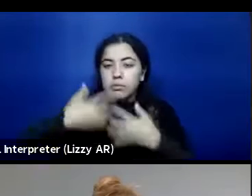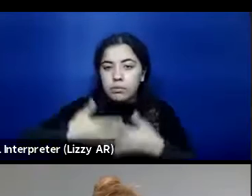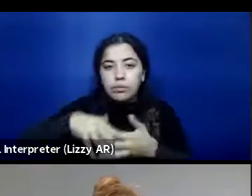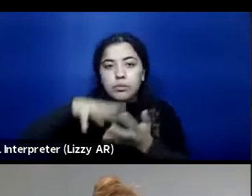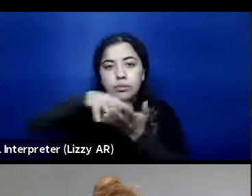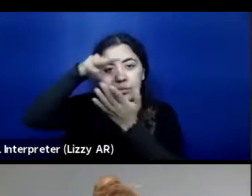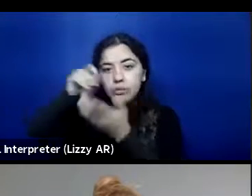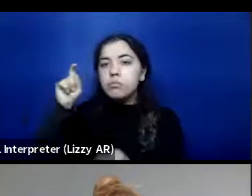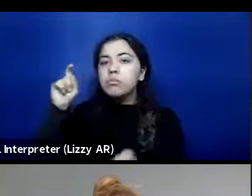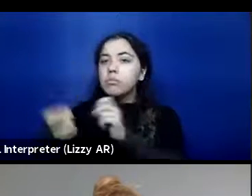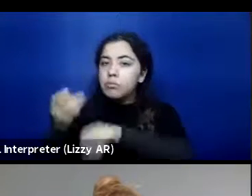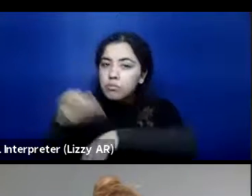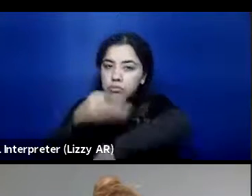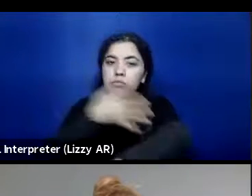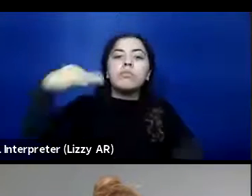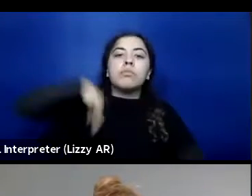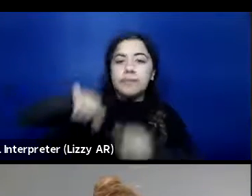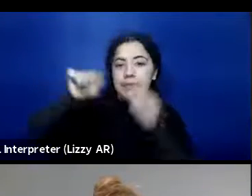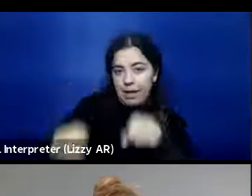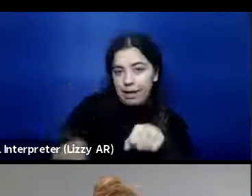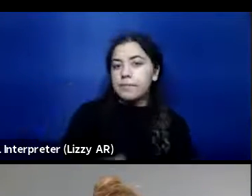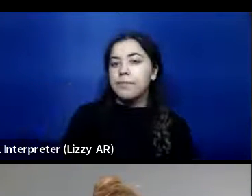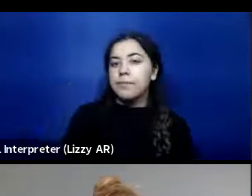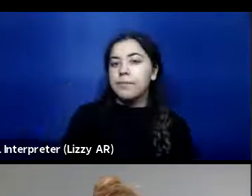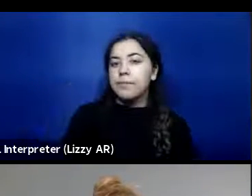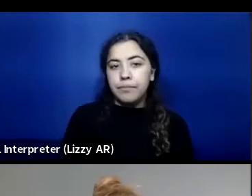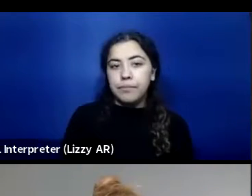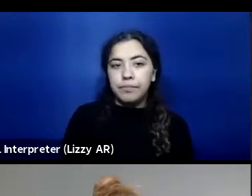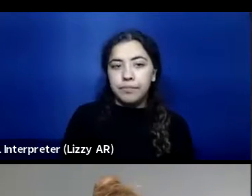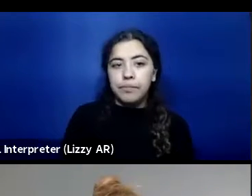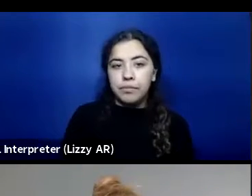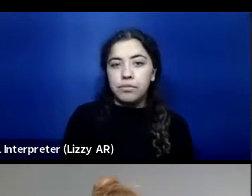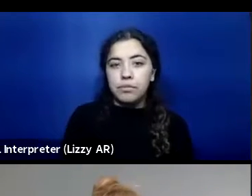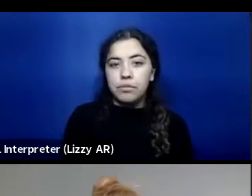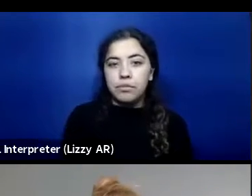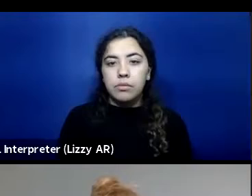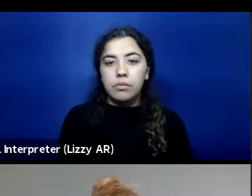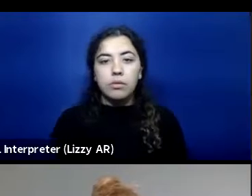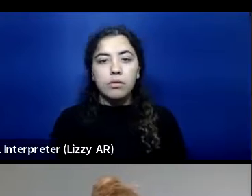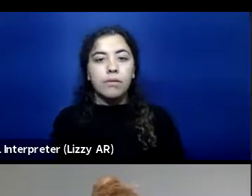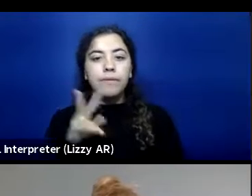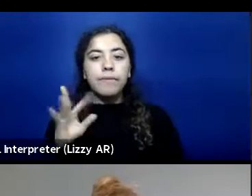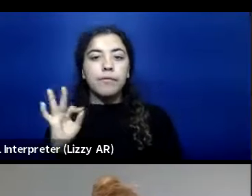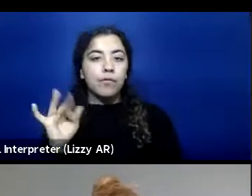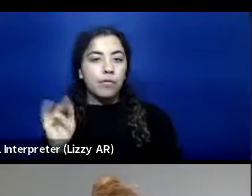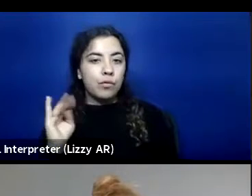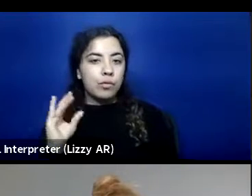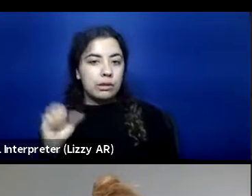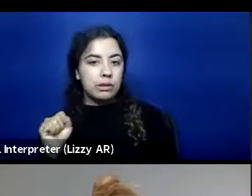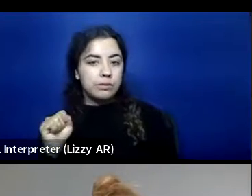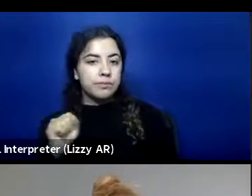Well, thank you, Vint I can't believe we actually squeeze in like a couple critical, most interesting question